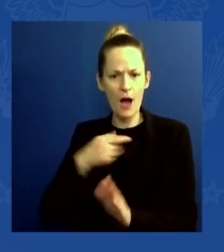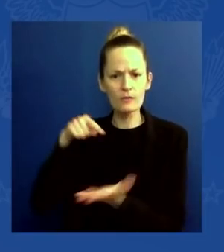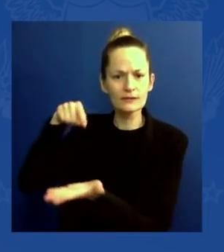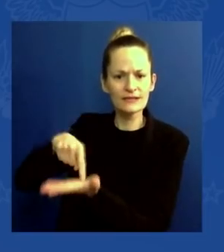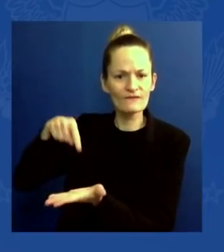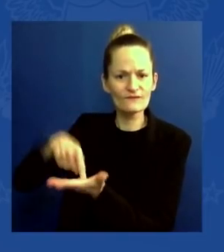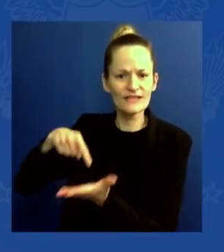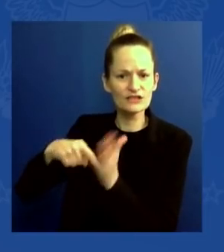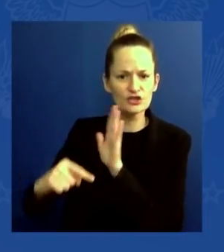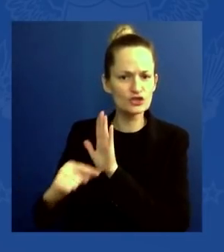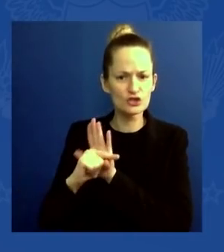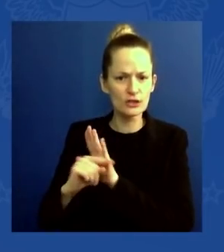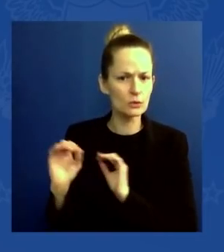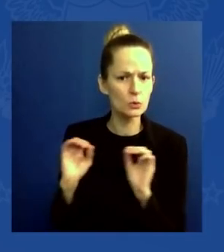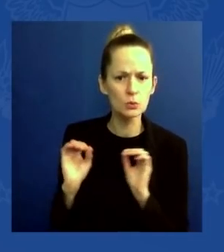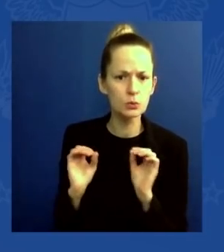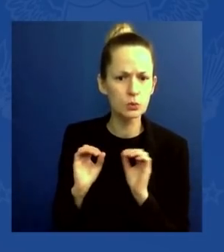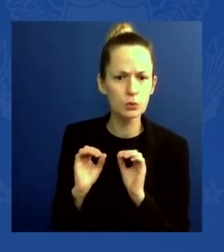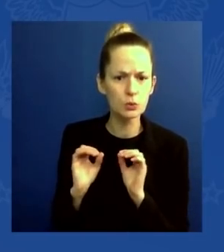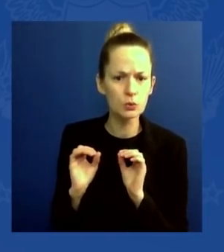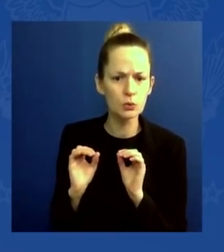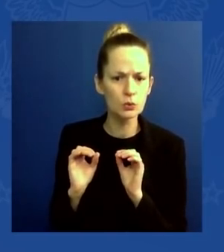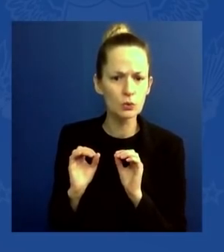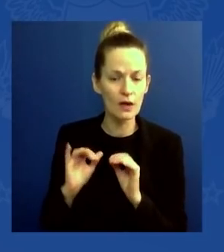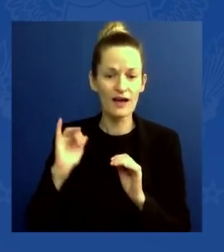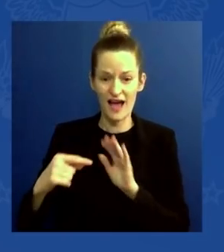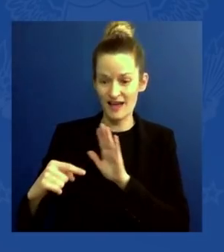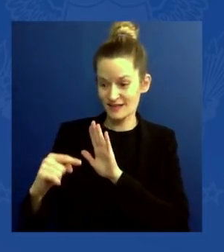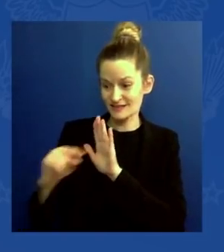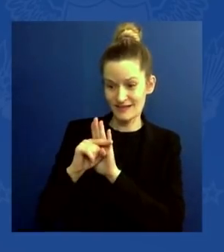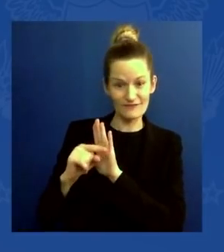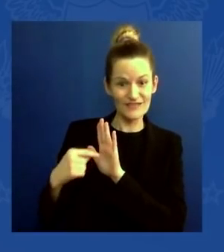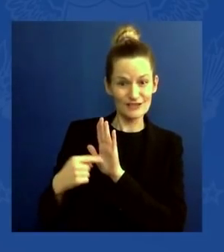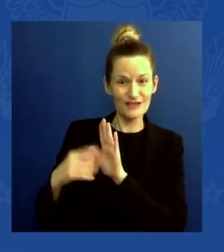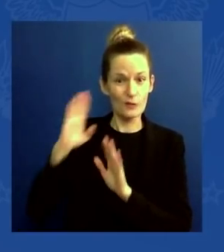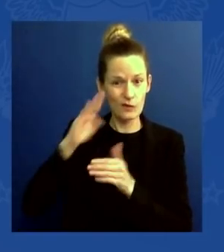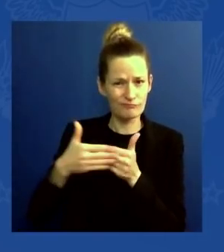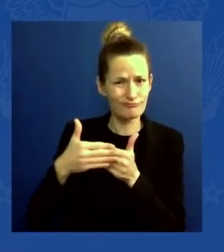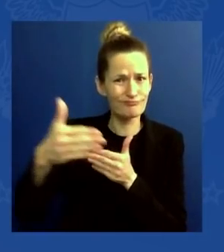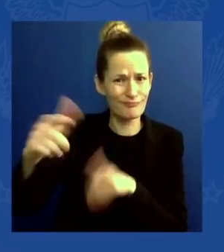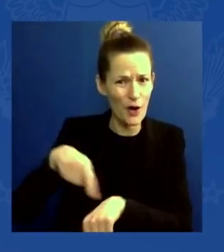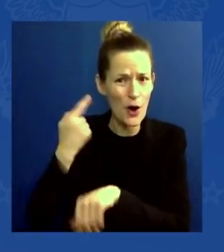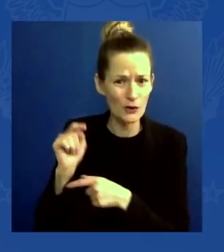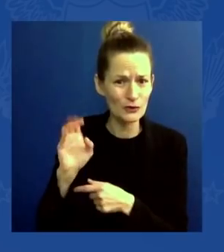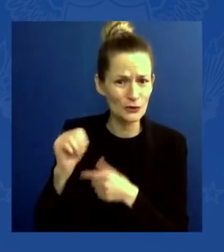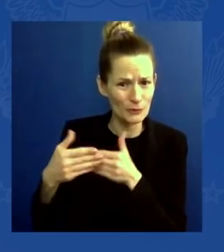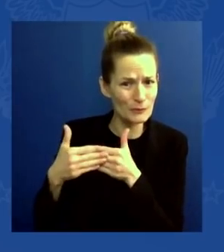And it's paid for by making sure that the wealthiest Americans, the biggest corporations begin to pay their fair share.